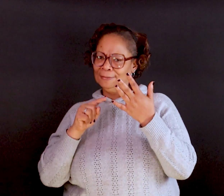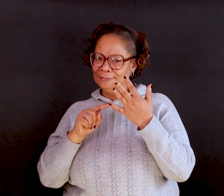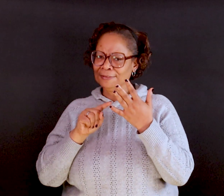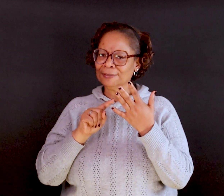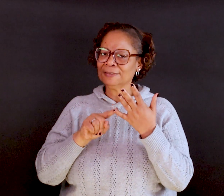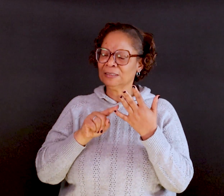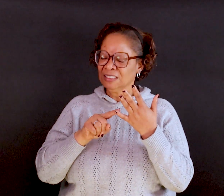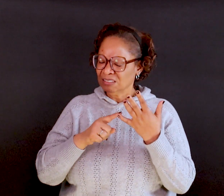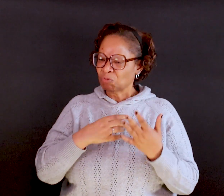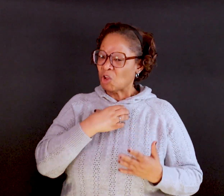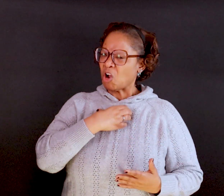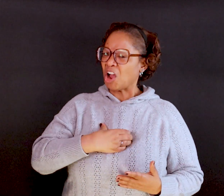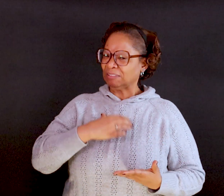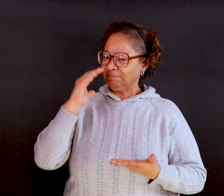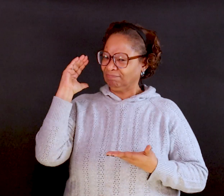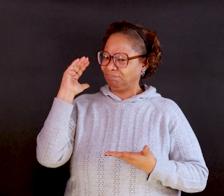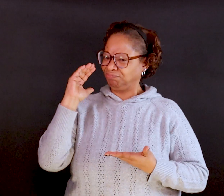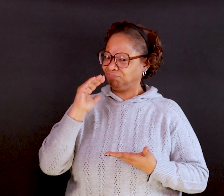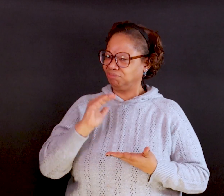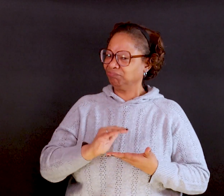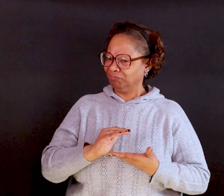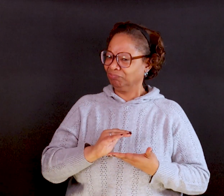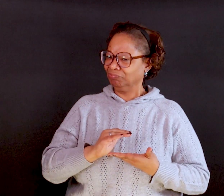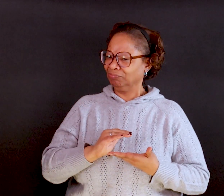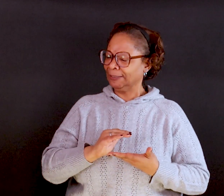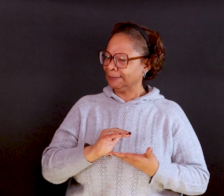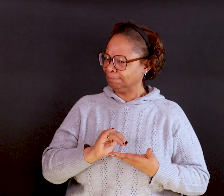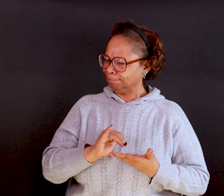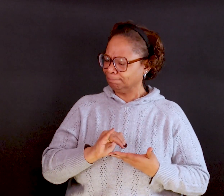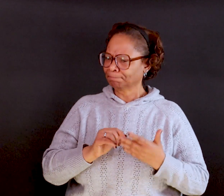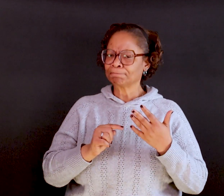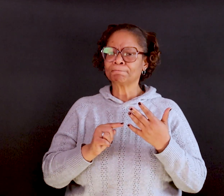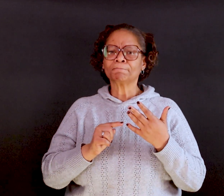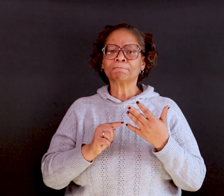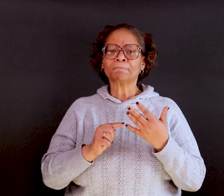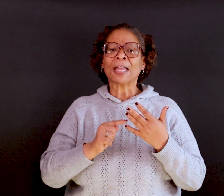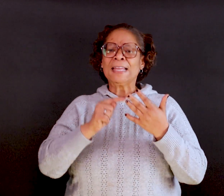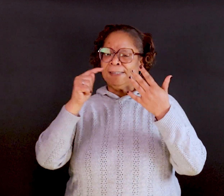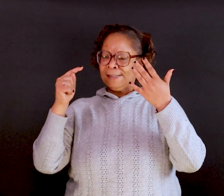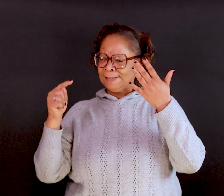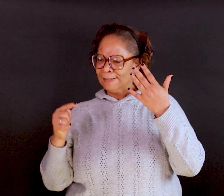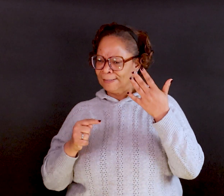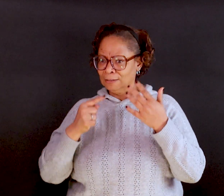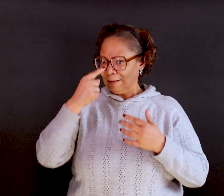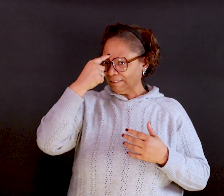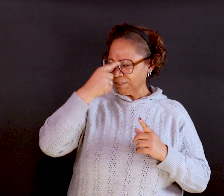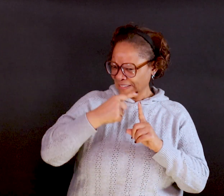Decrease in appetite.